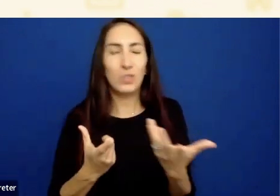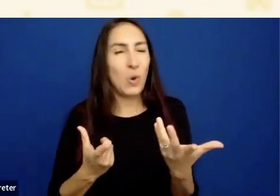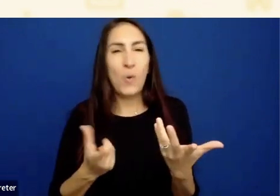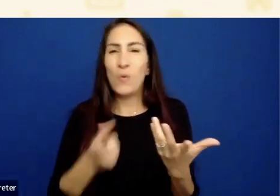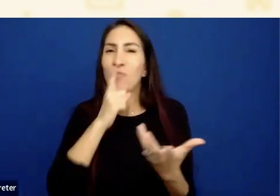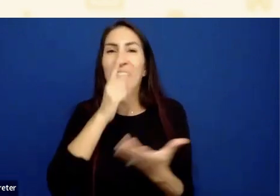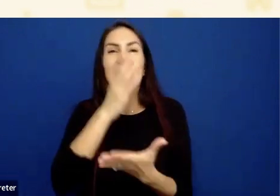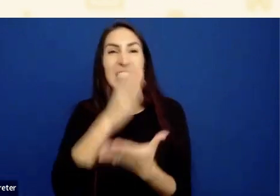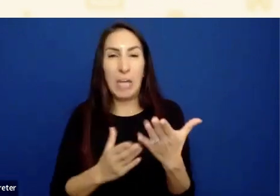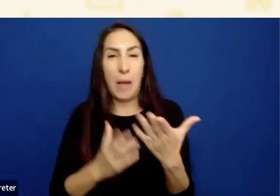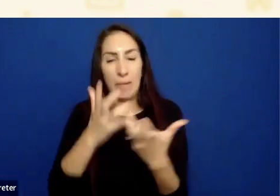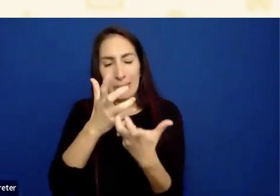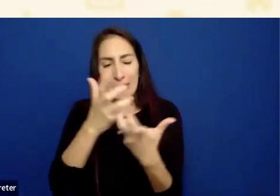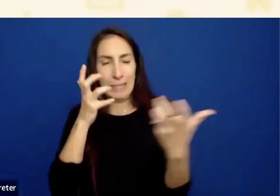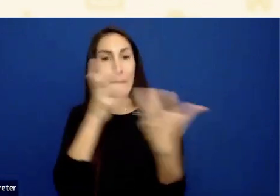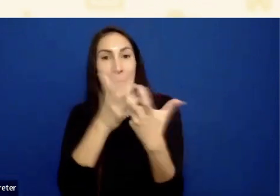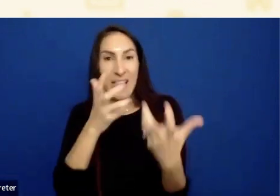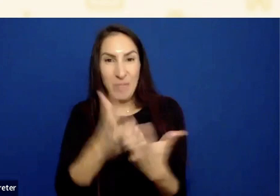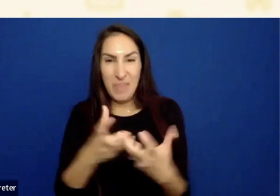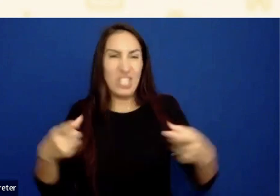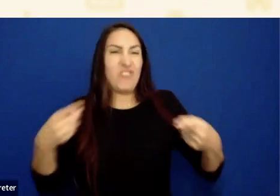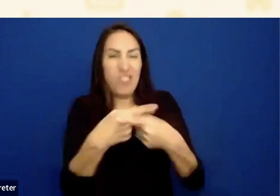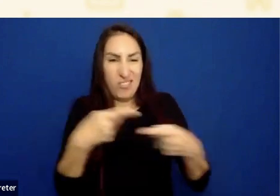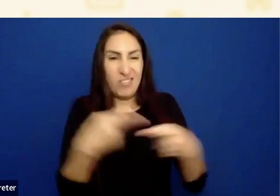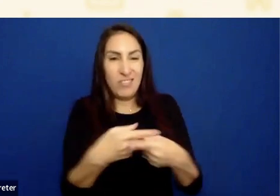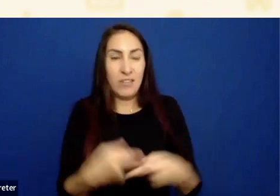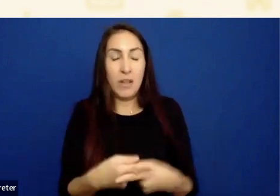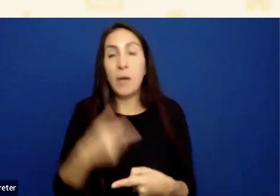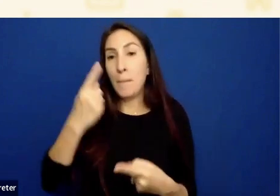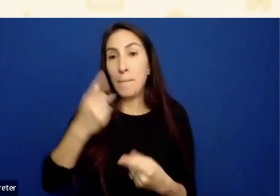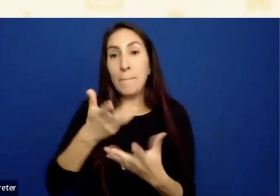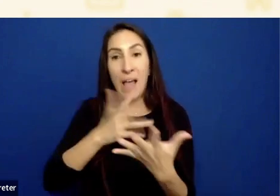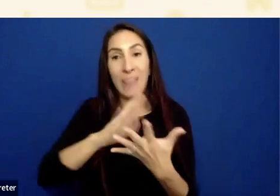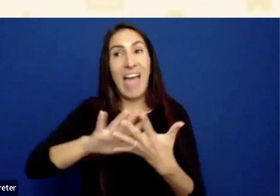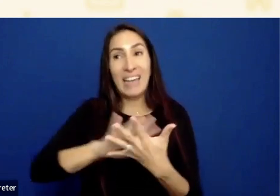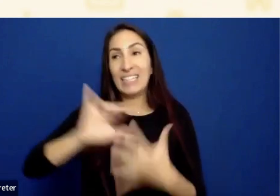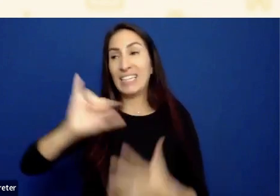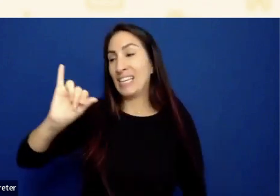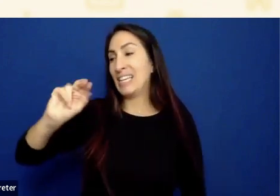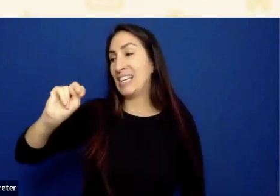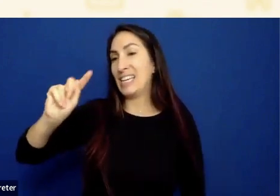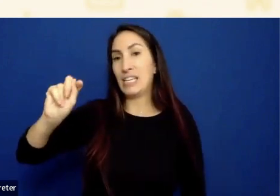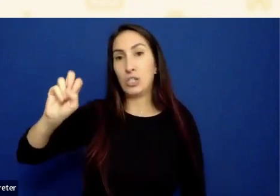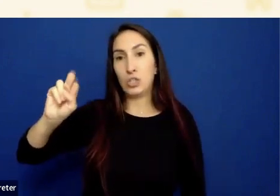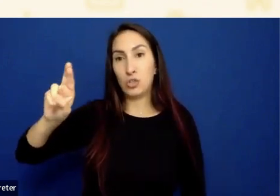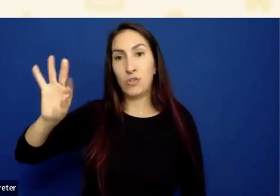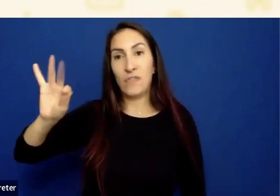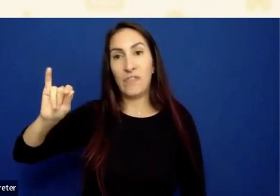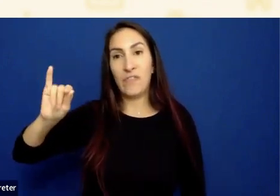However, the interface could be much better. The interface shouldn't raise that kind of confusion